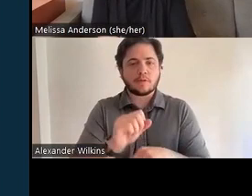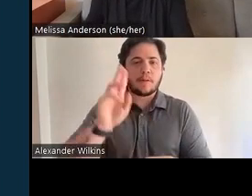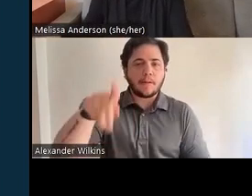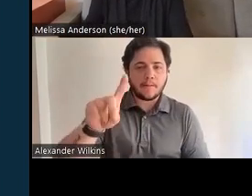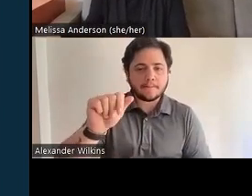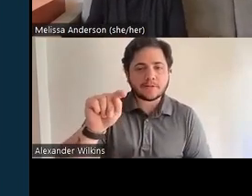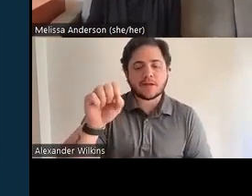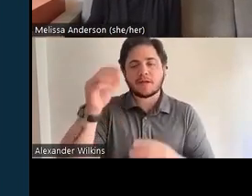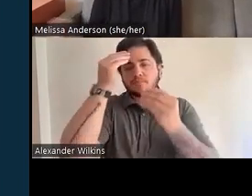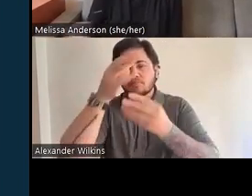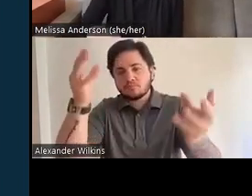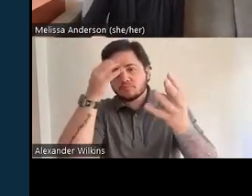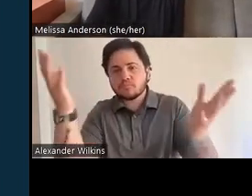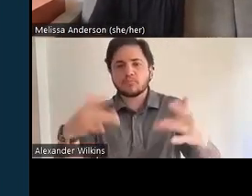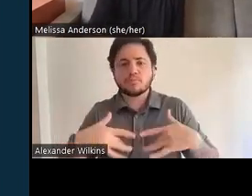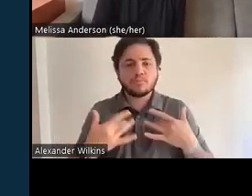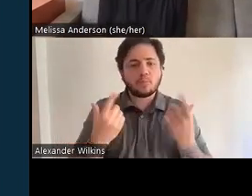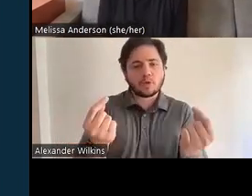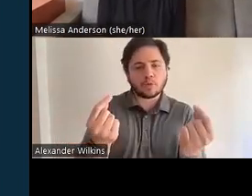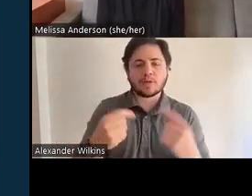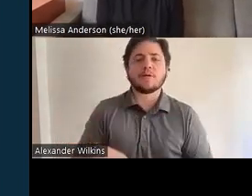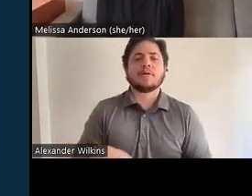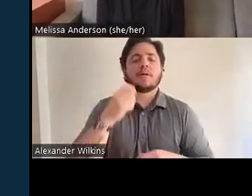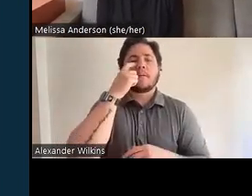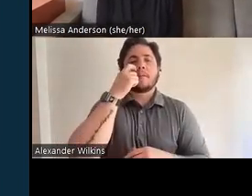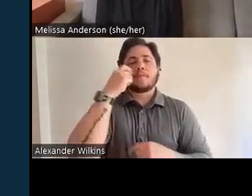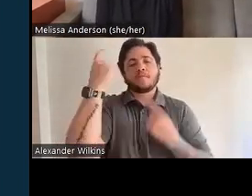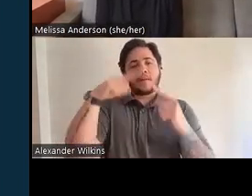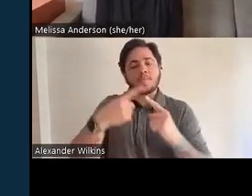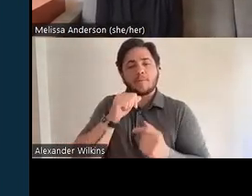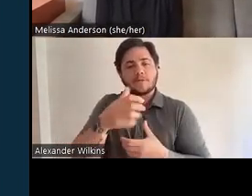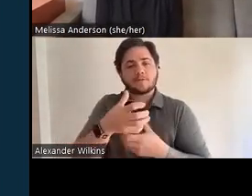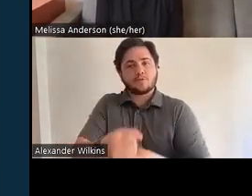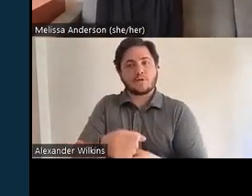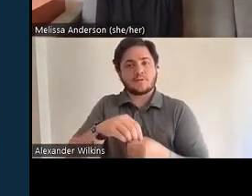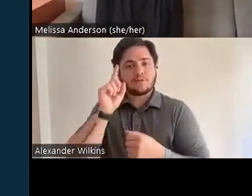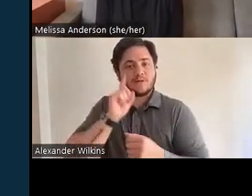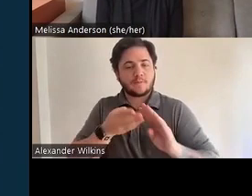this work. We send the community updates on what we've been doing.